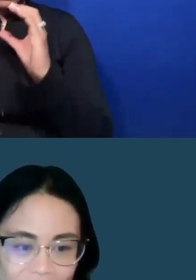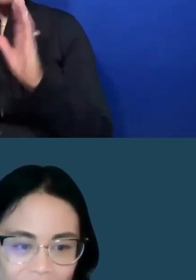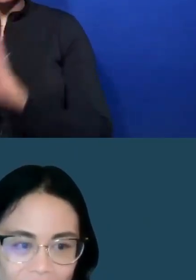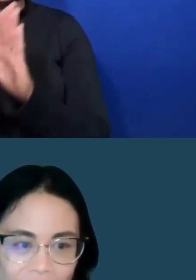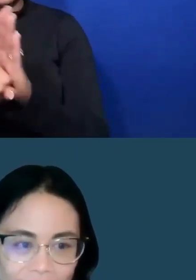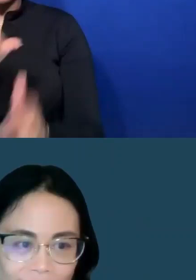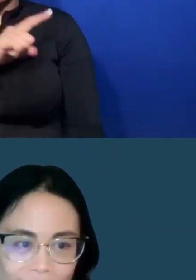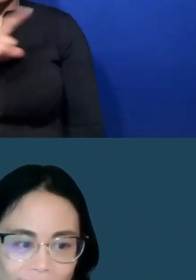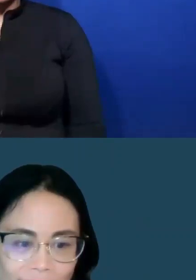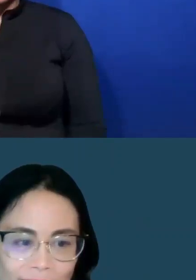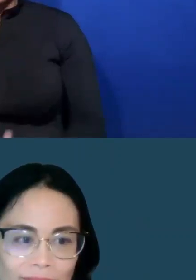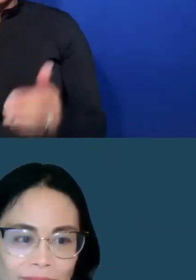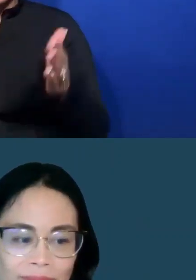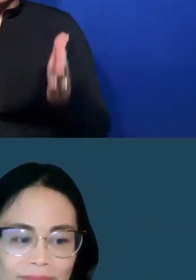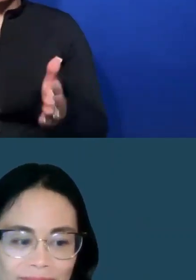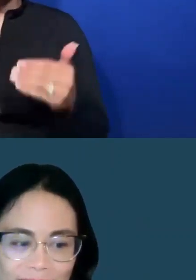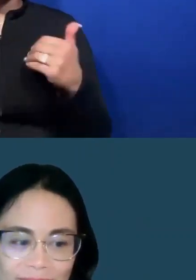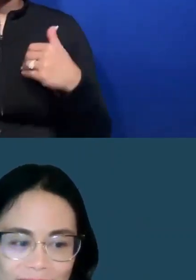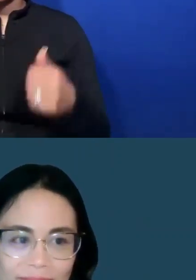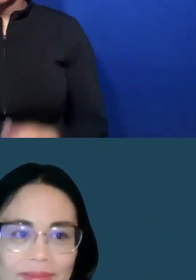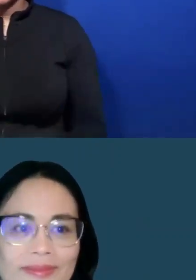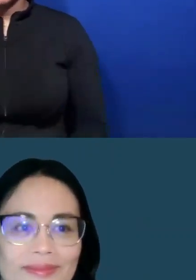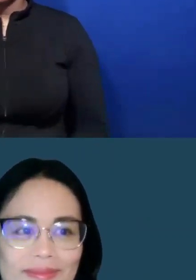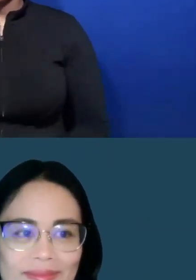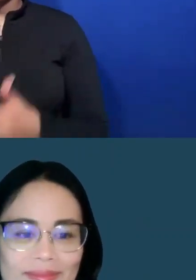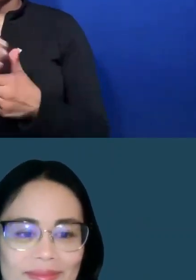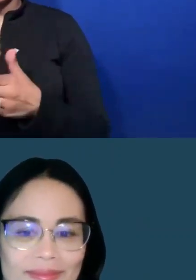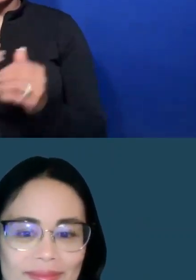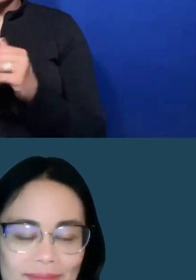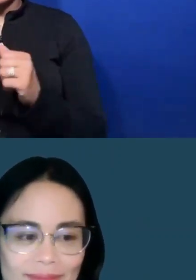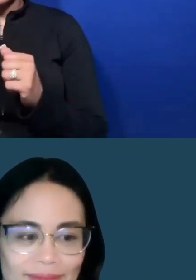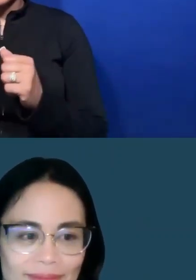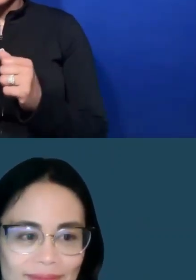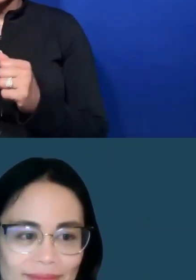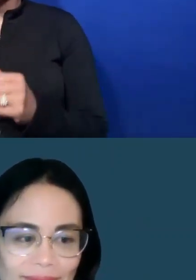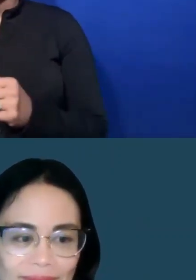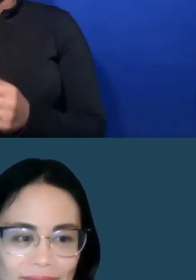We have links that we are going to share out with you that will take you directly to their websites.